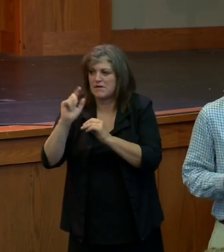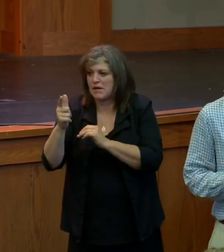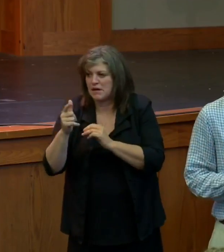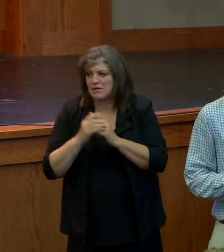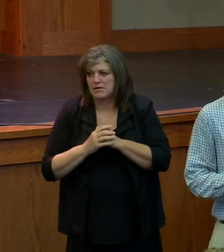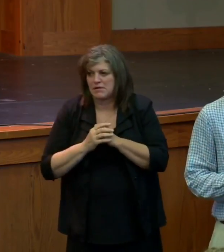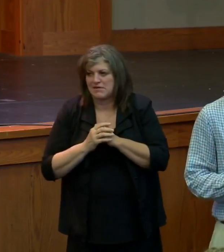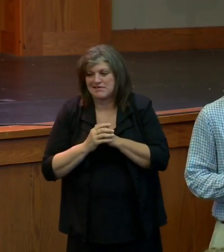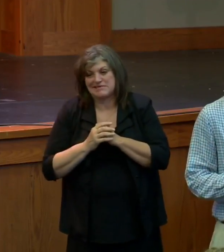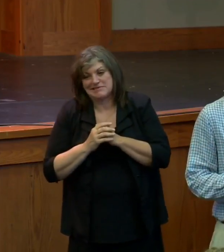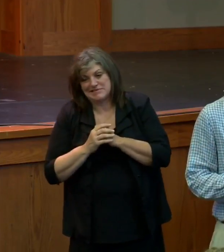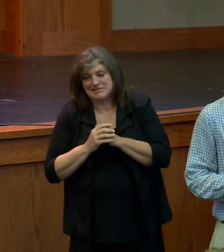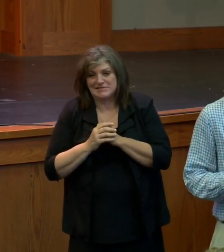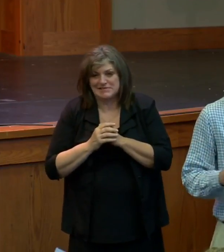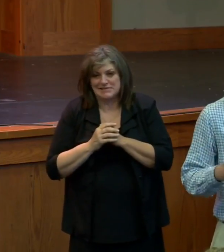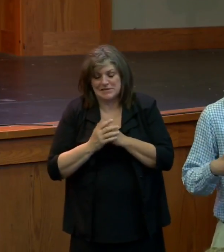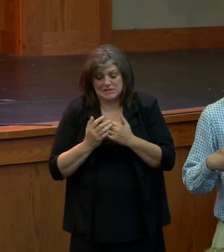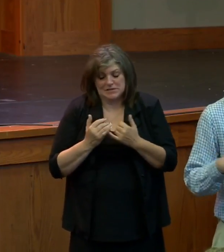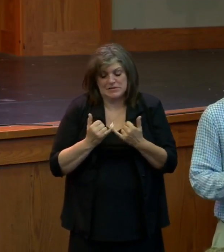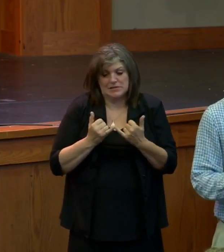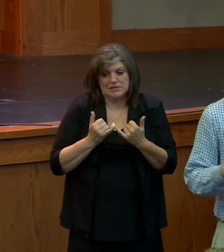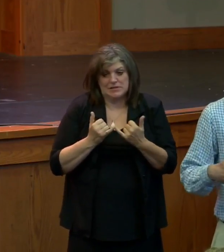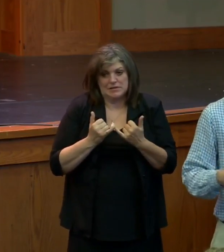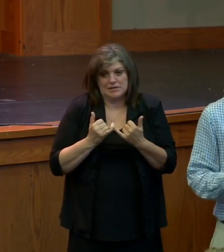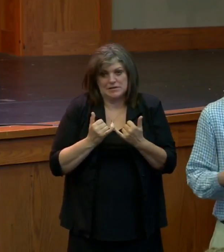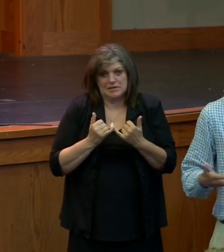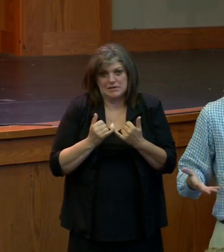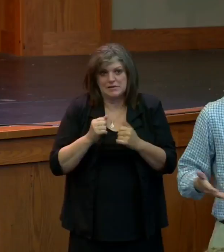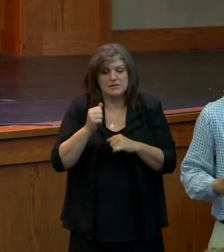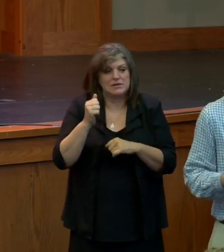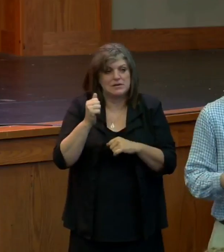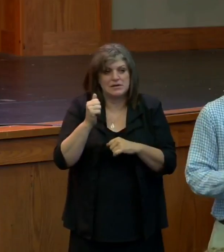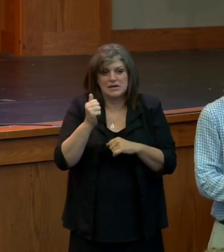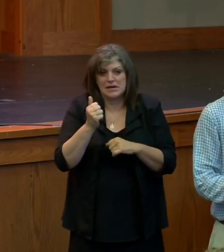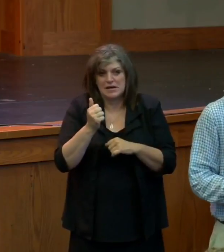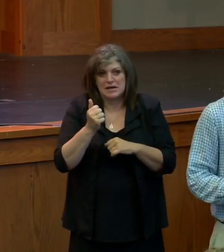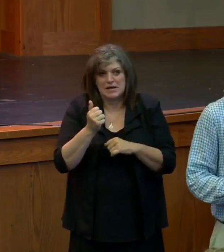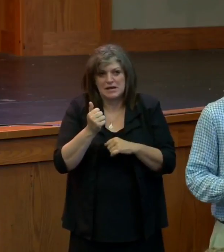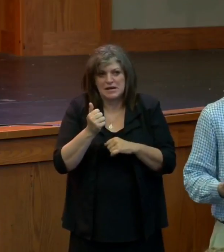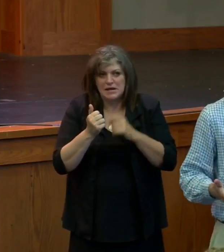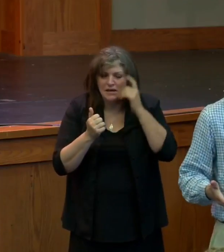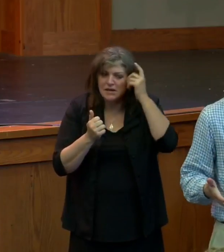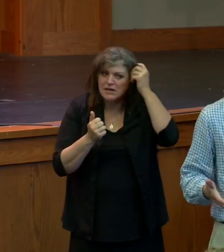DESPITE THE FACT THAT CURRENTLY ANYTHING WITH AT LEAST AS IT IS